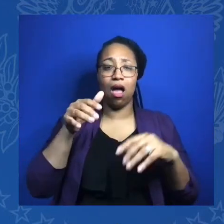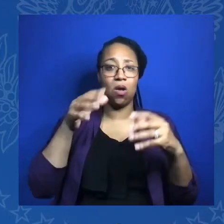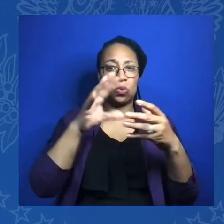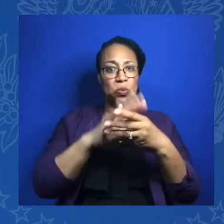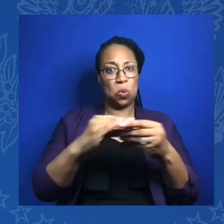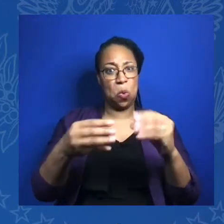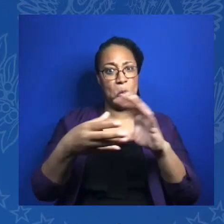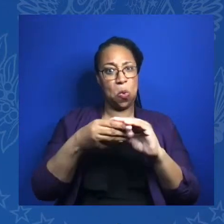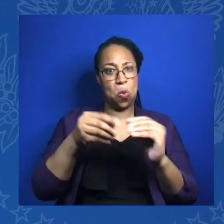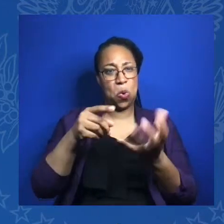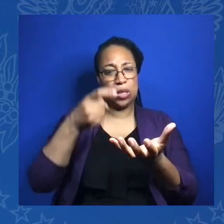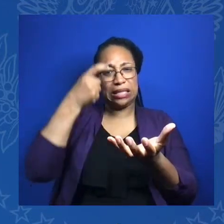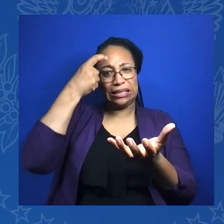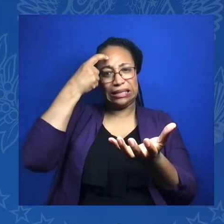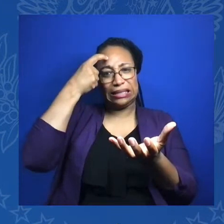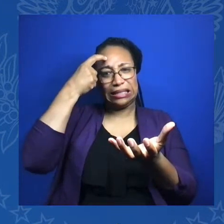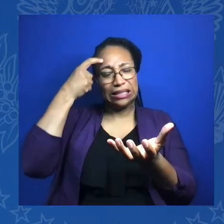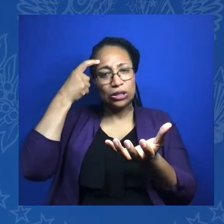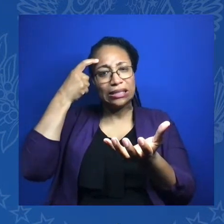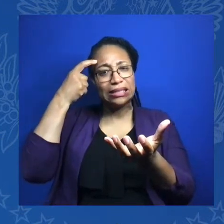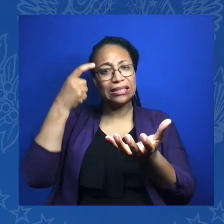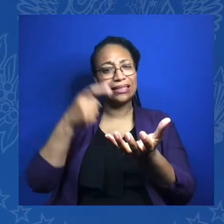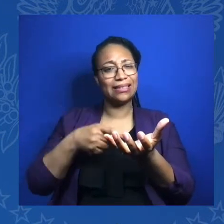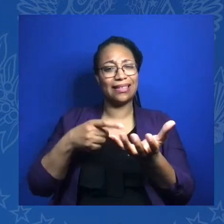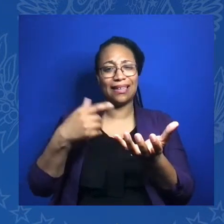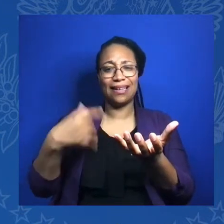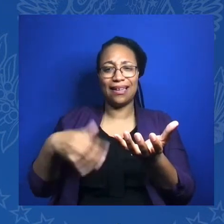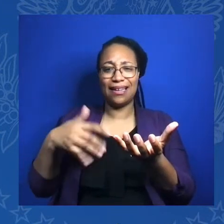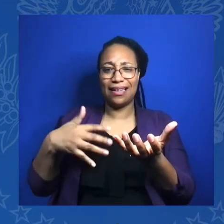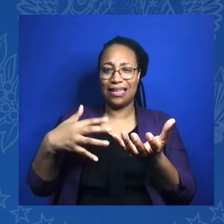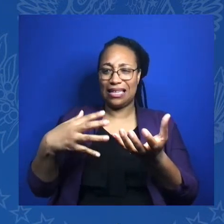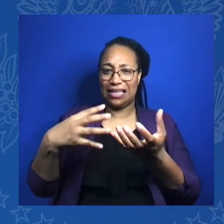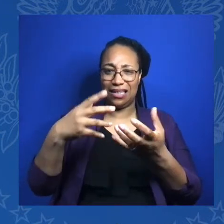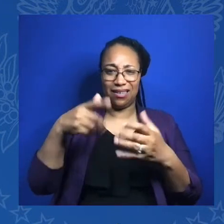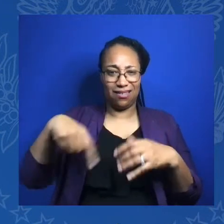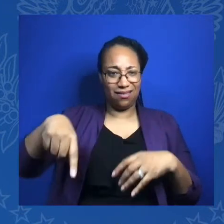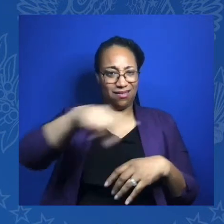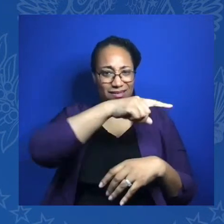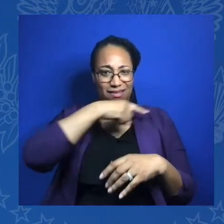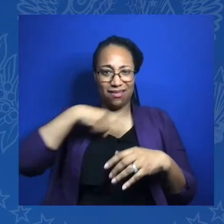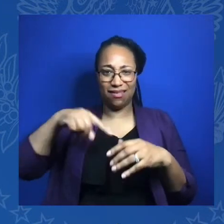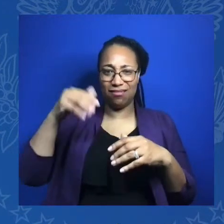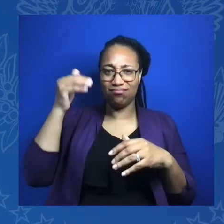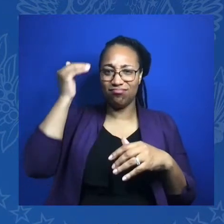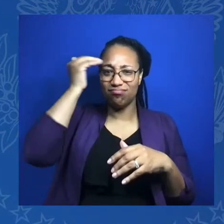when Mrs. Till insisted that an open casket for her murdered and maimed 14-year-old son